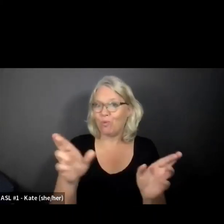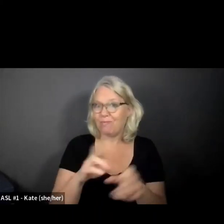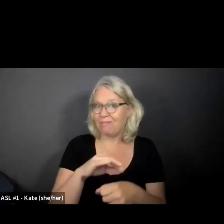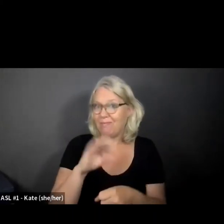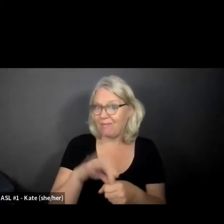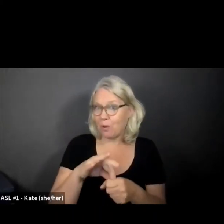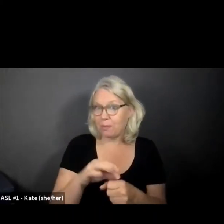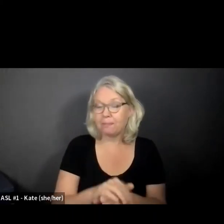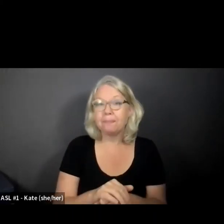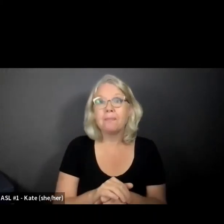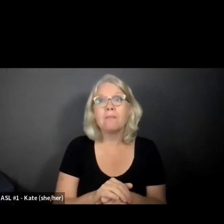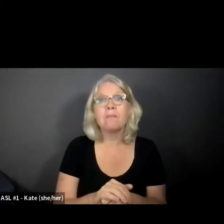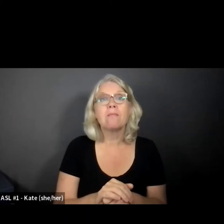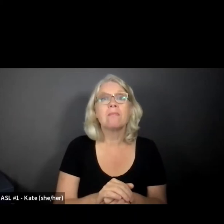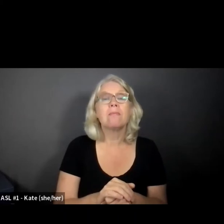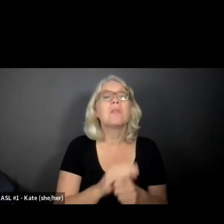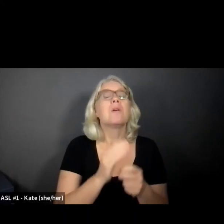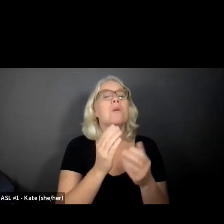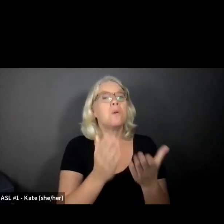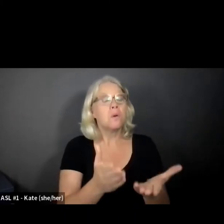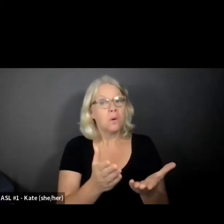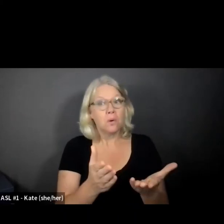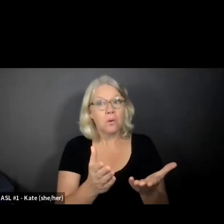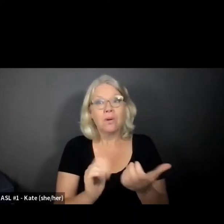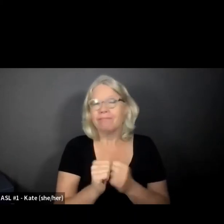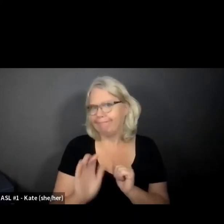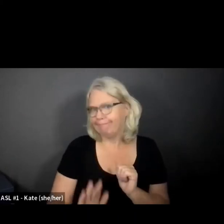ZOOM AGAIN, PLEASE USE YOUR RAISED HANDS.